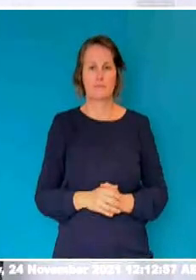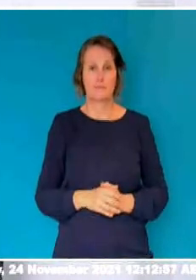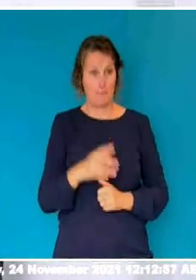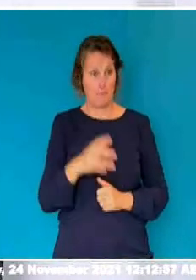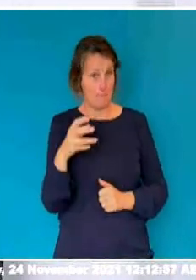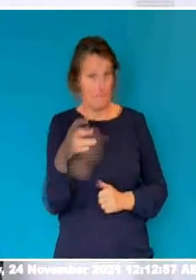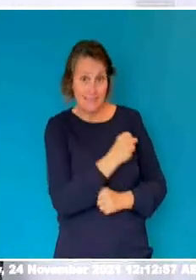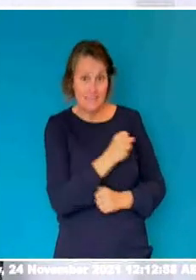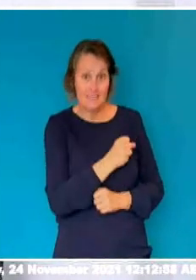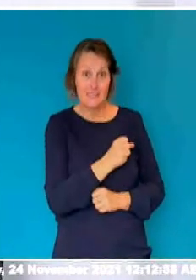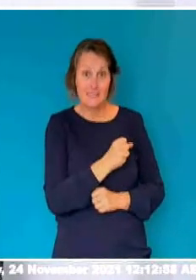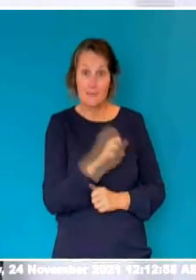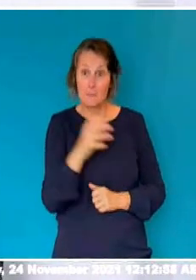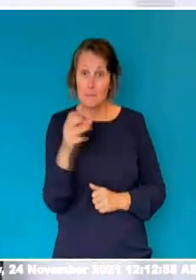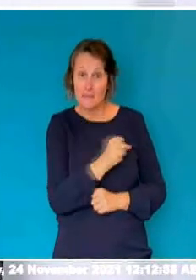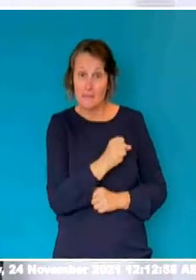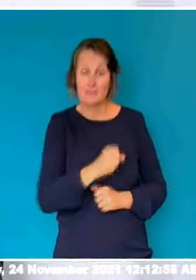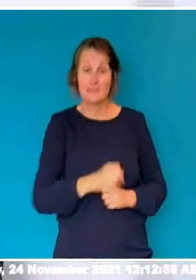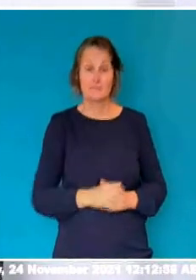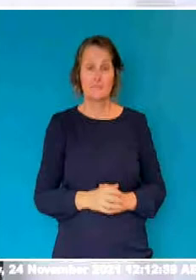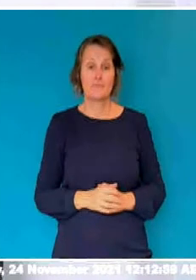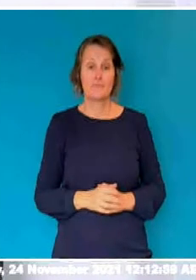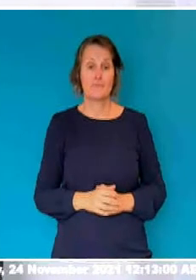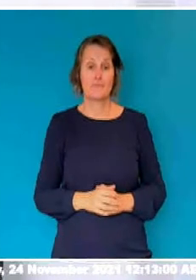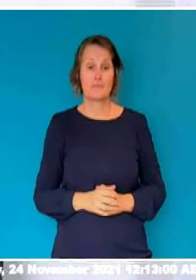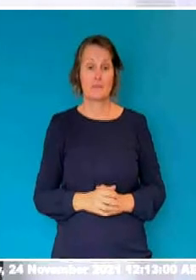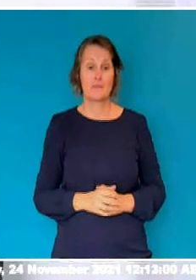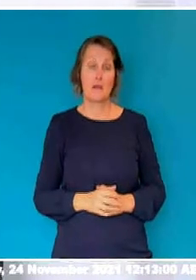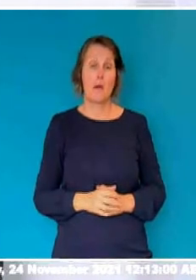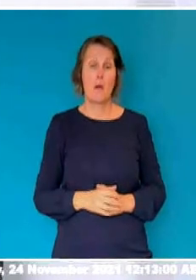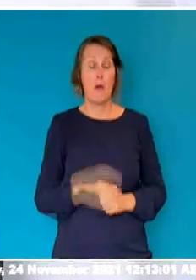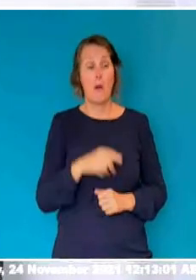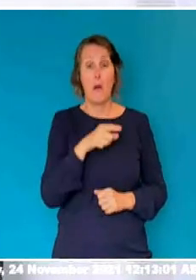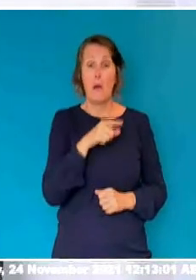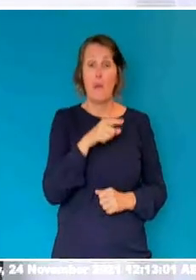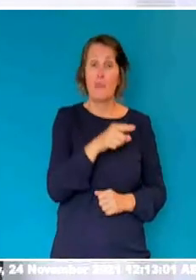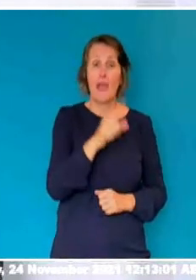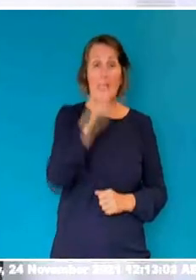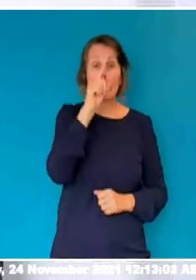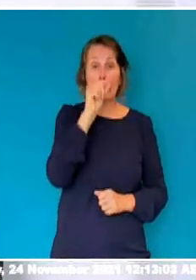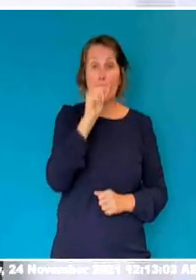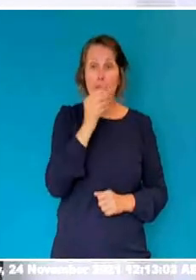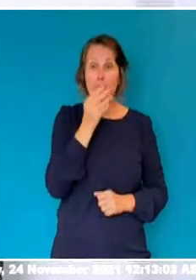They can choose not to disclose.